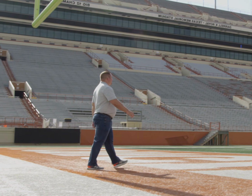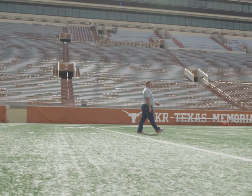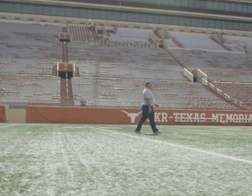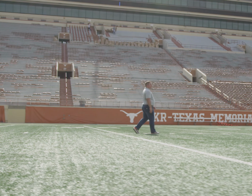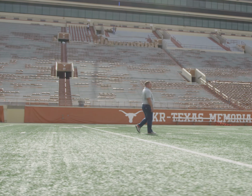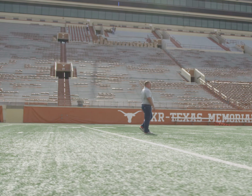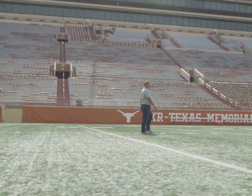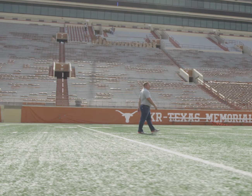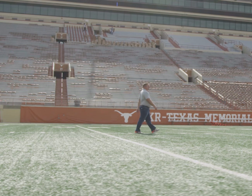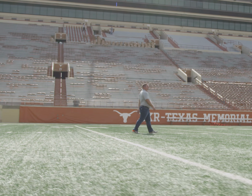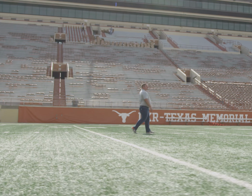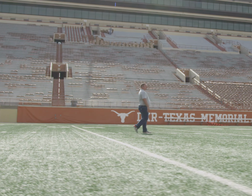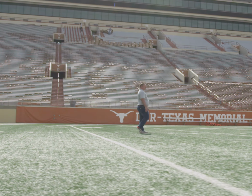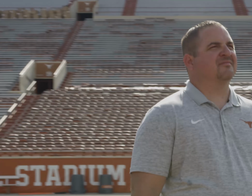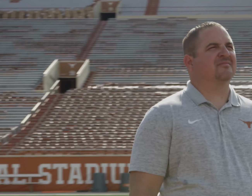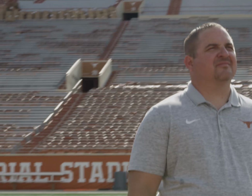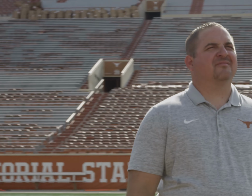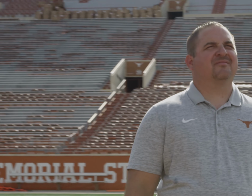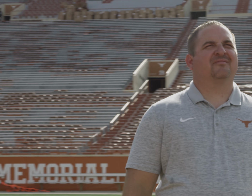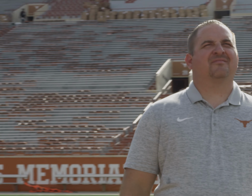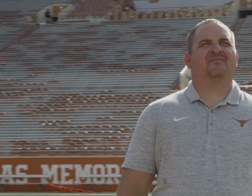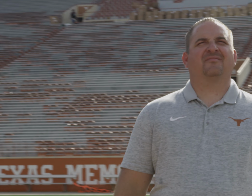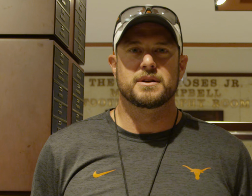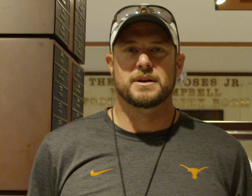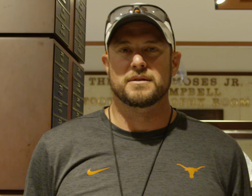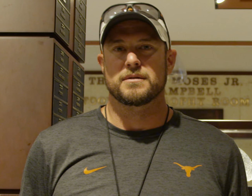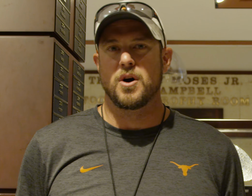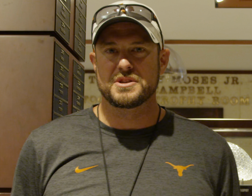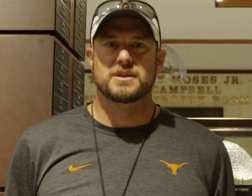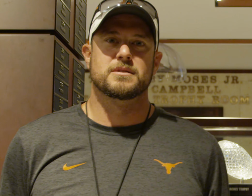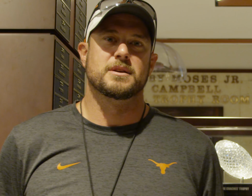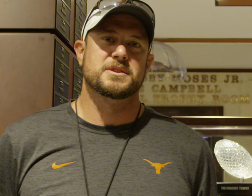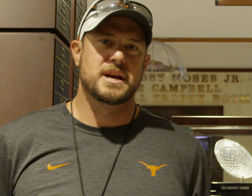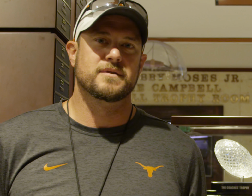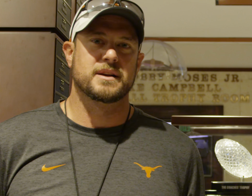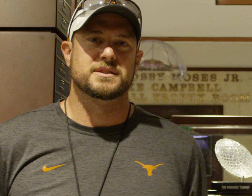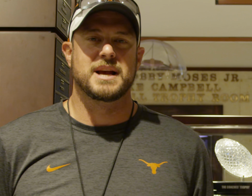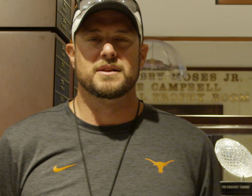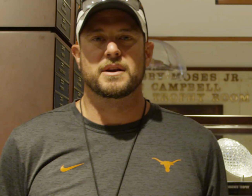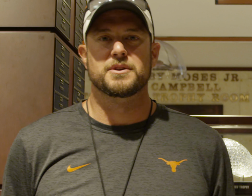for the University of Texas and the deaf community in Austin and the state of Texas and in the country